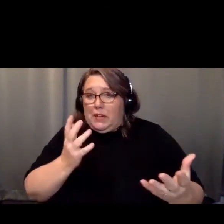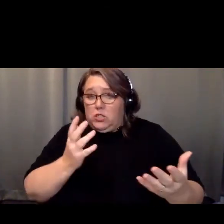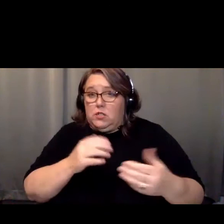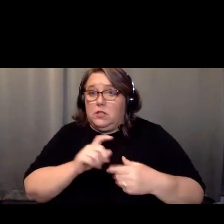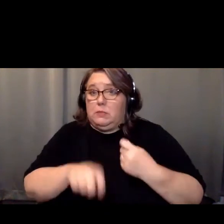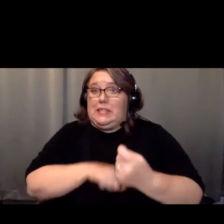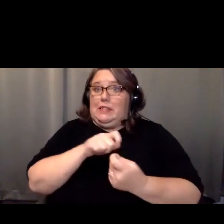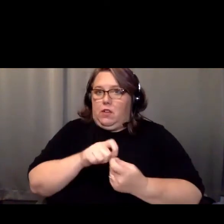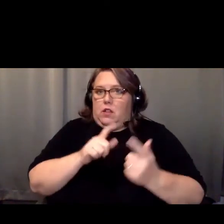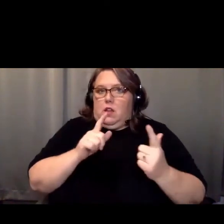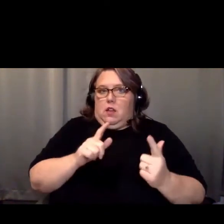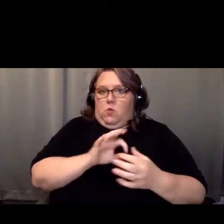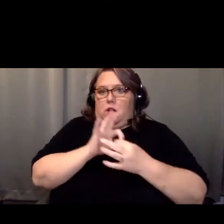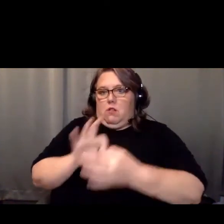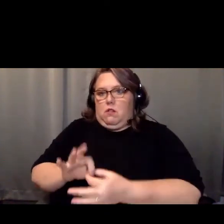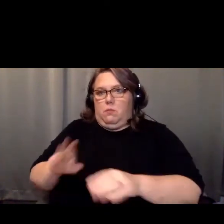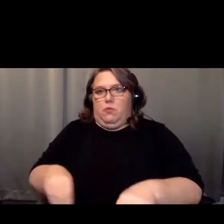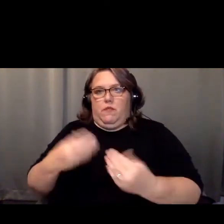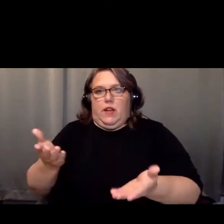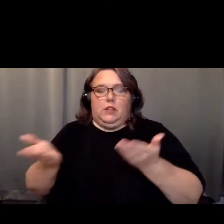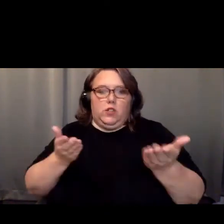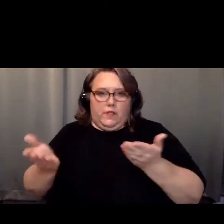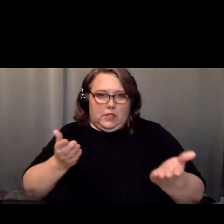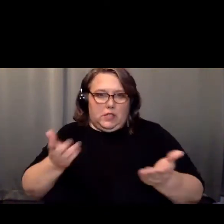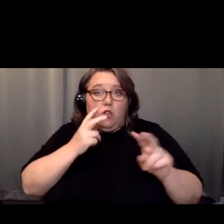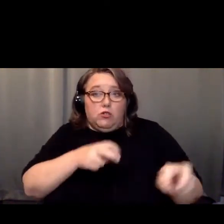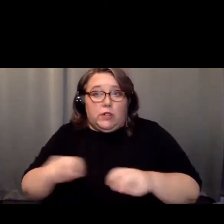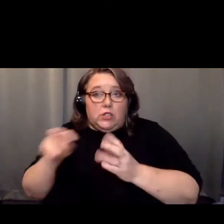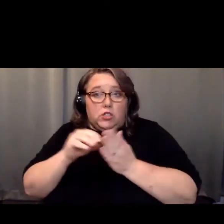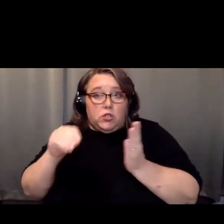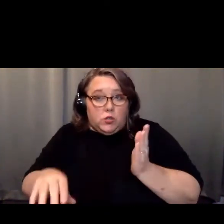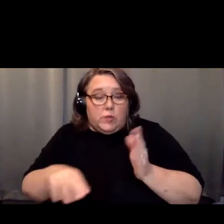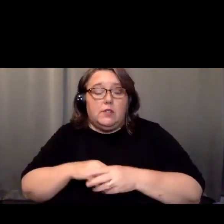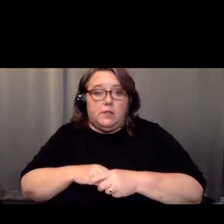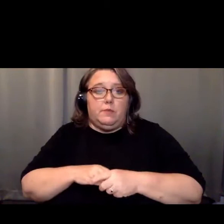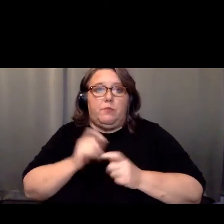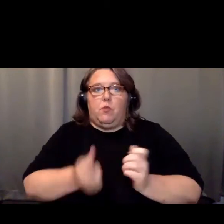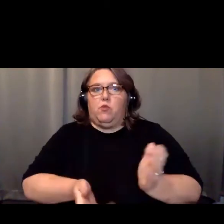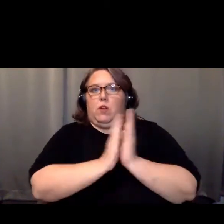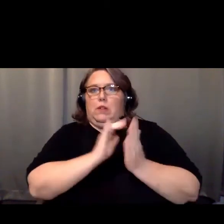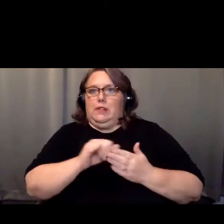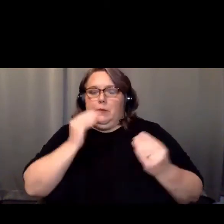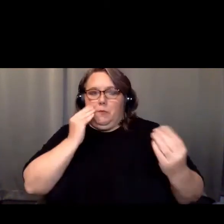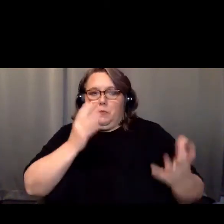when it comes to providing services to transition students, they're supposed to request that information.